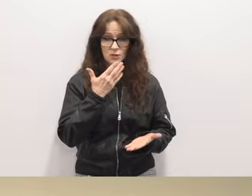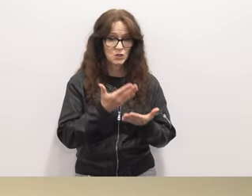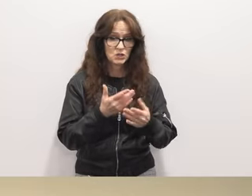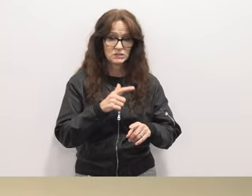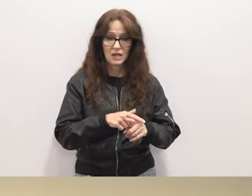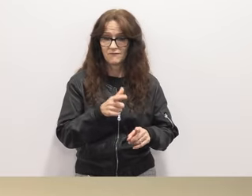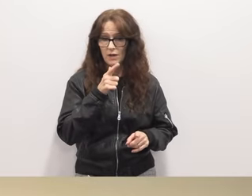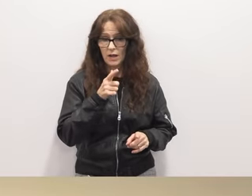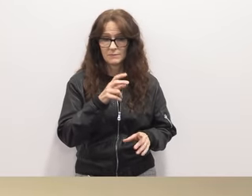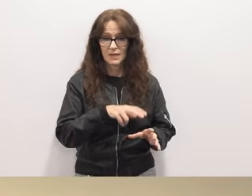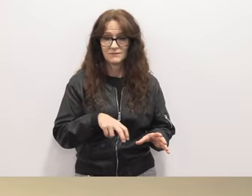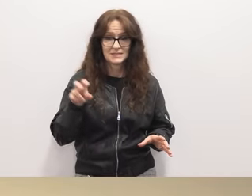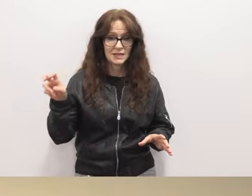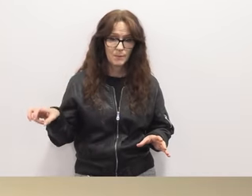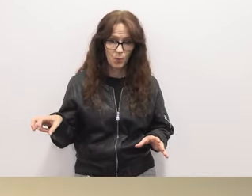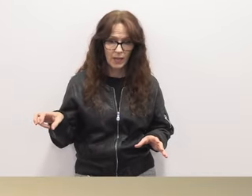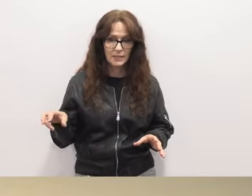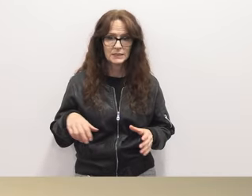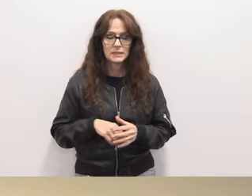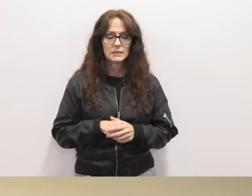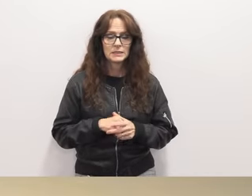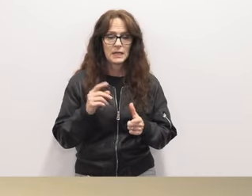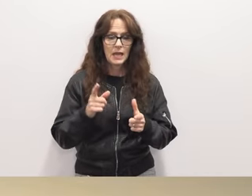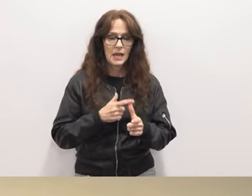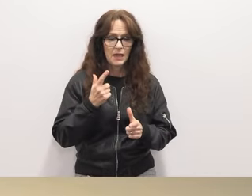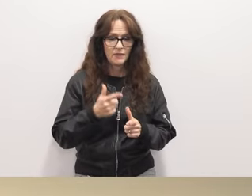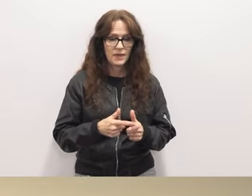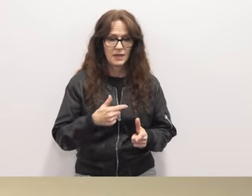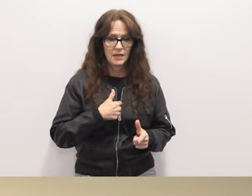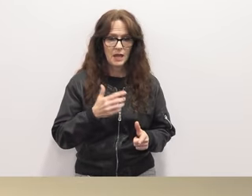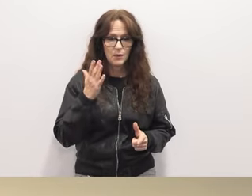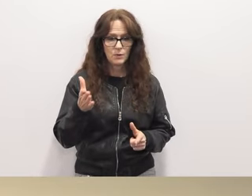this might be a great time to do so and then I will come back.